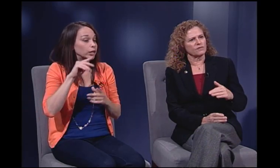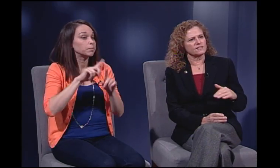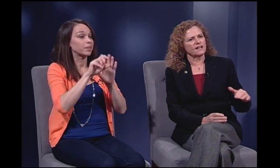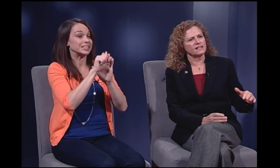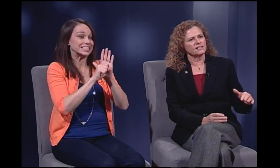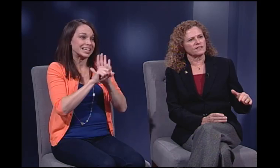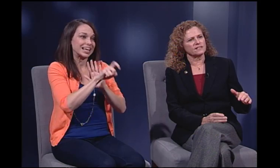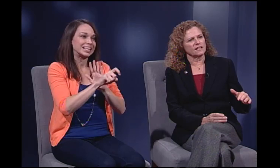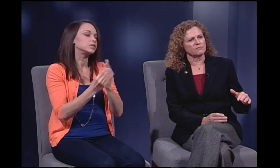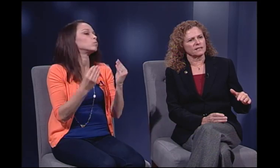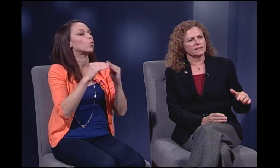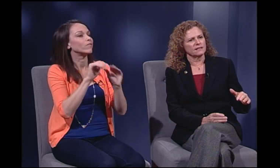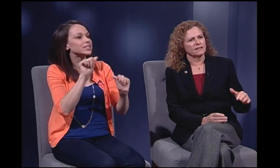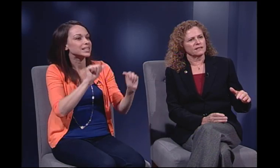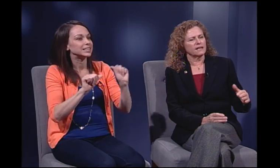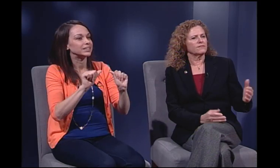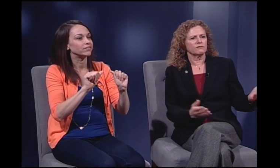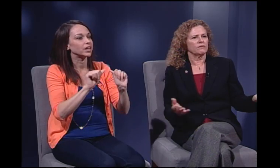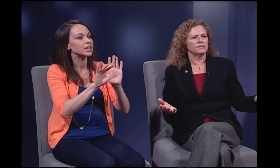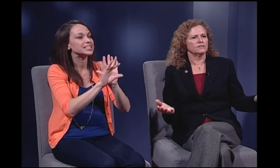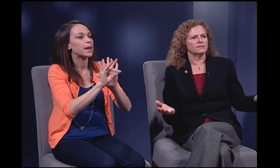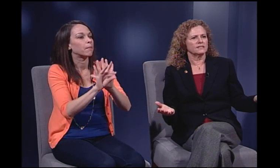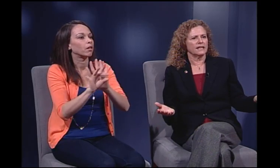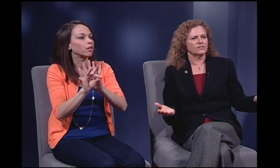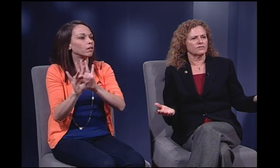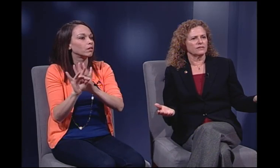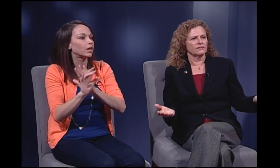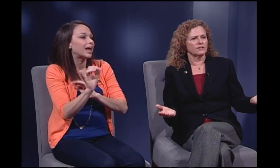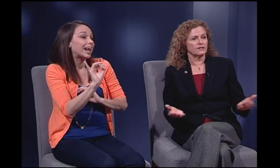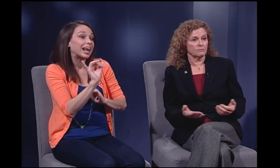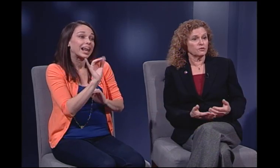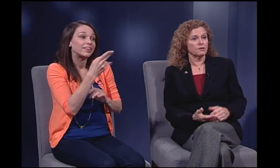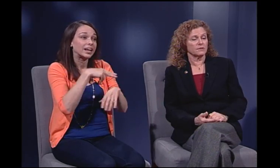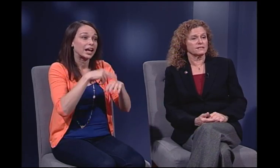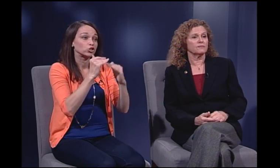of a scientific sampling kind of like what we do in the national level and that most people except